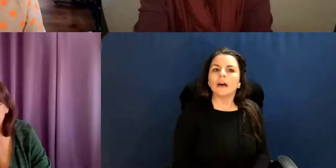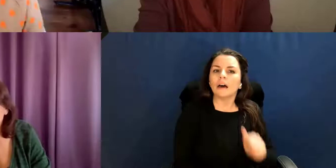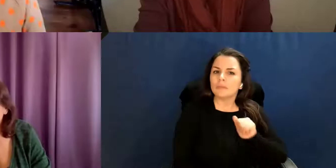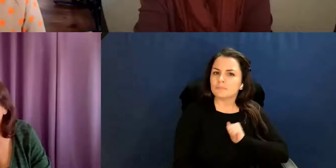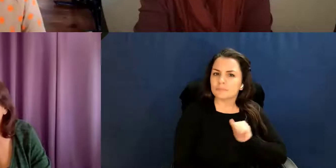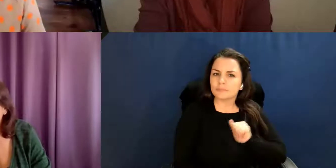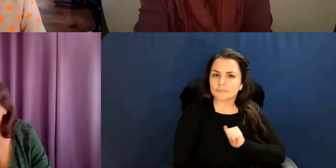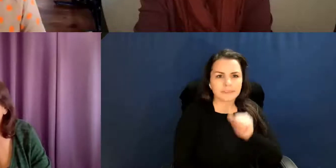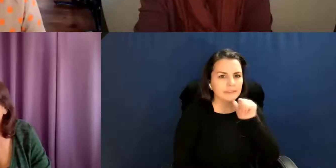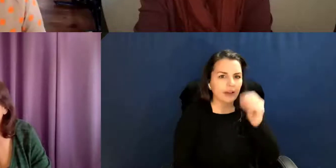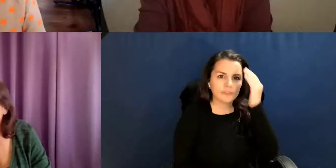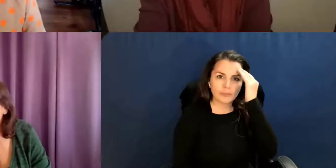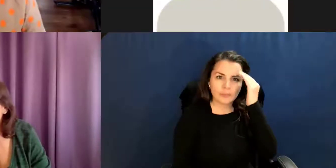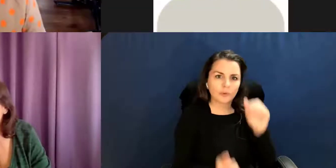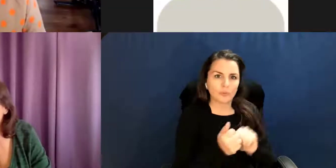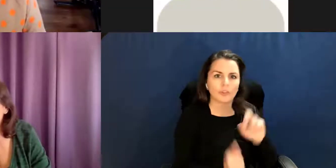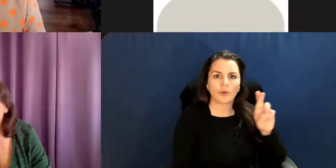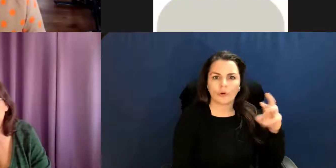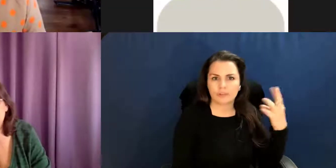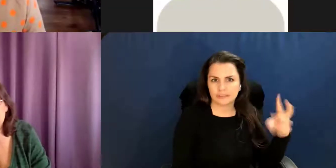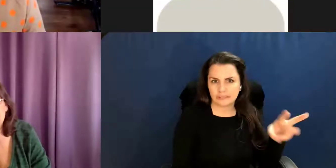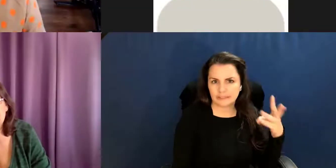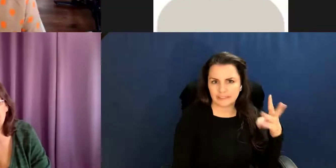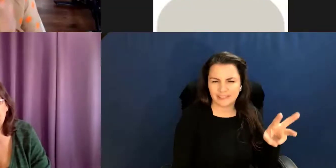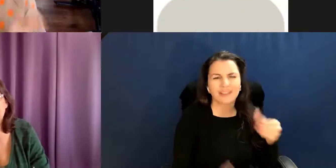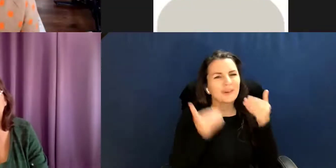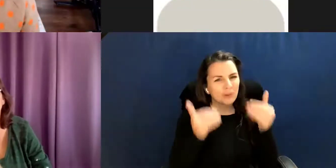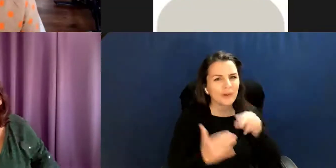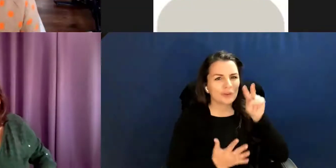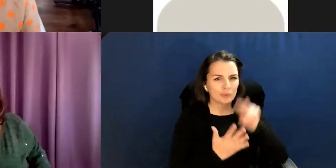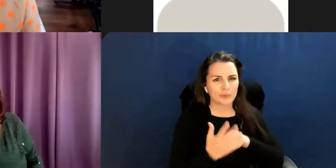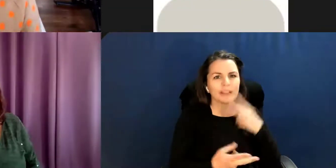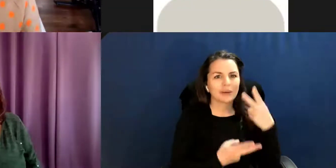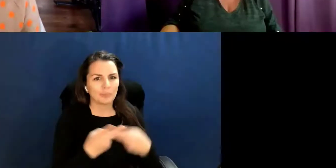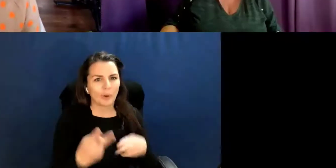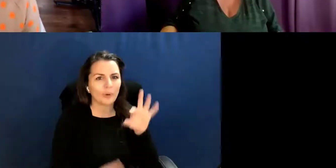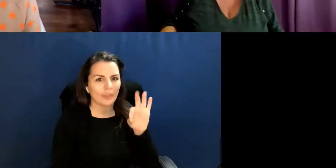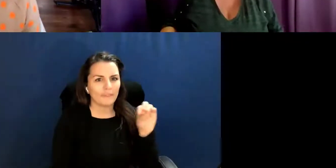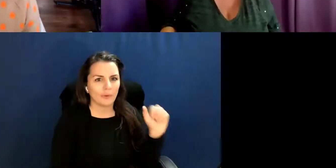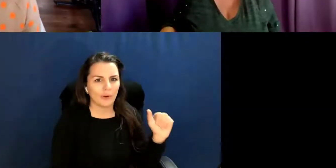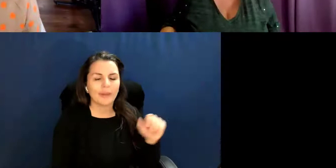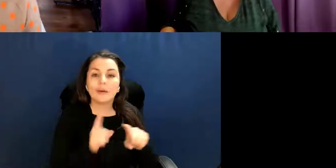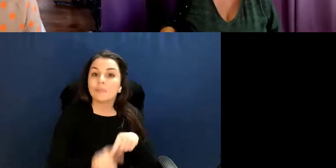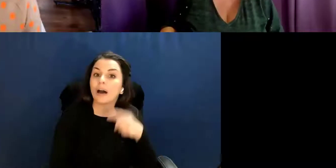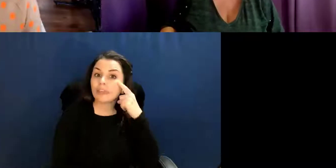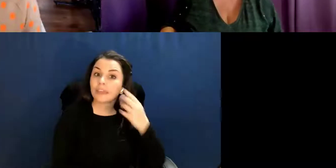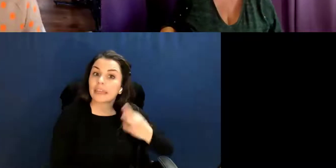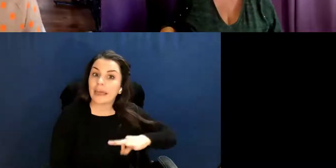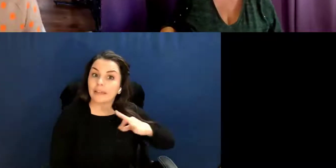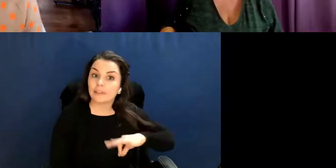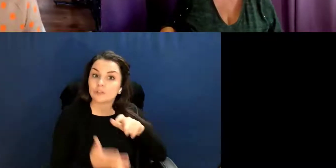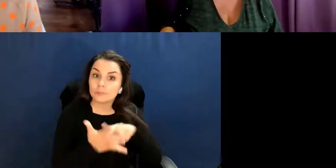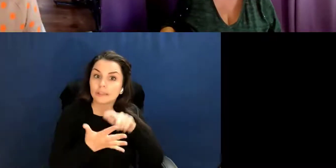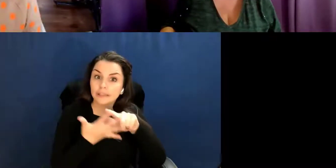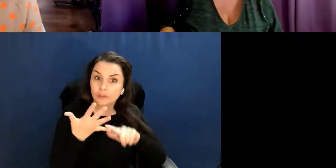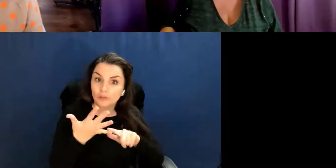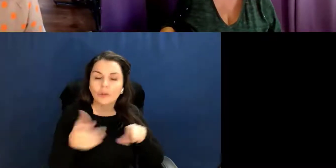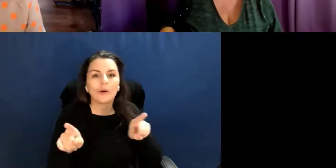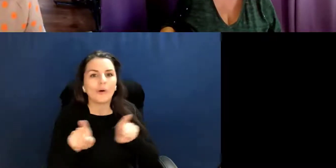but I think that eligibility criteria and the goal are really different between those two .. . these two programs.